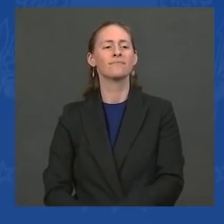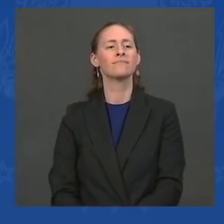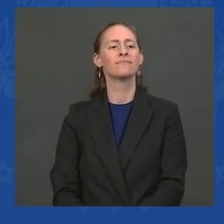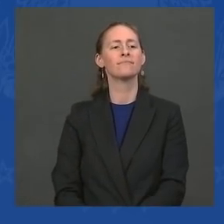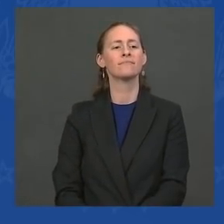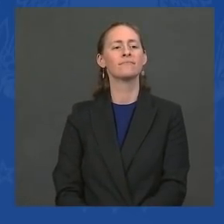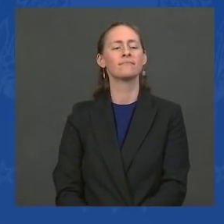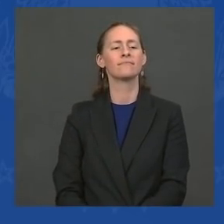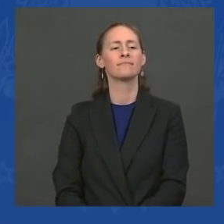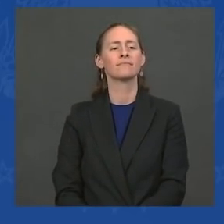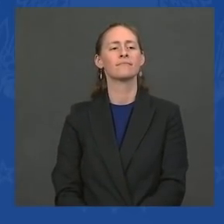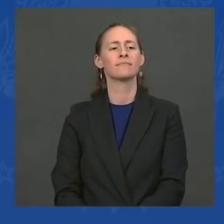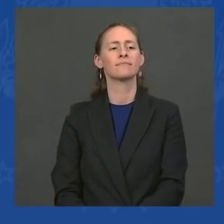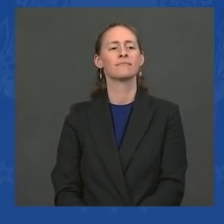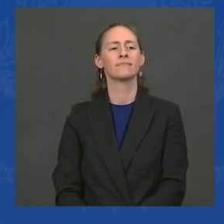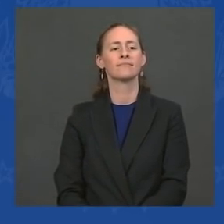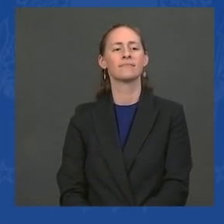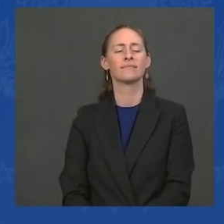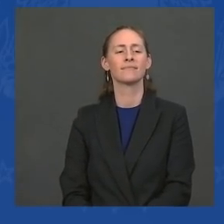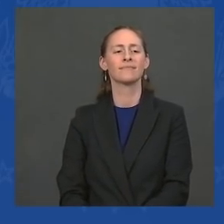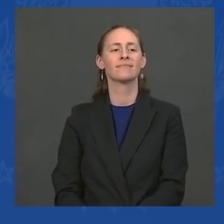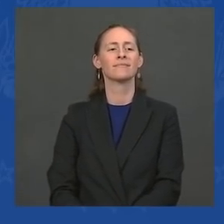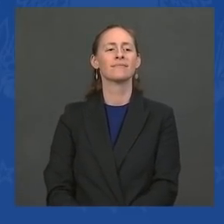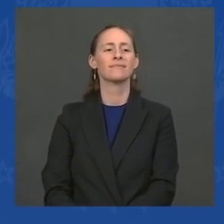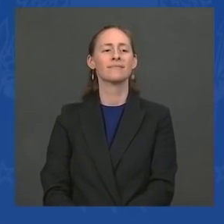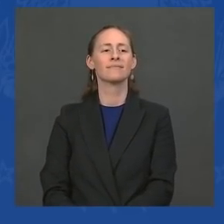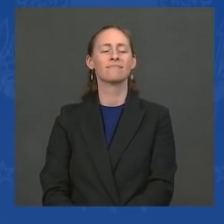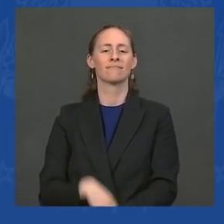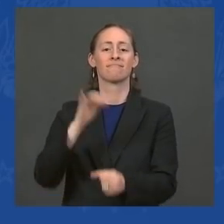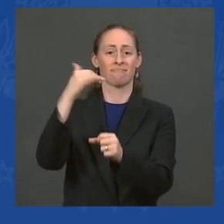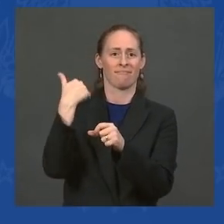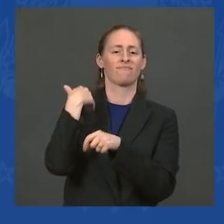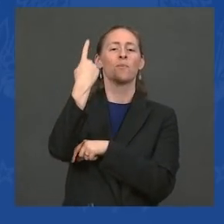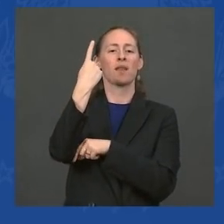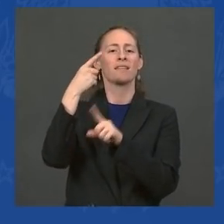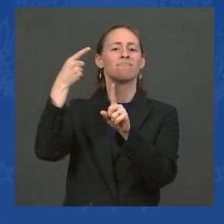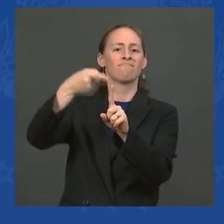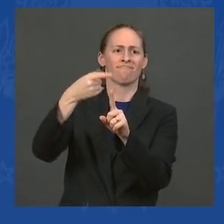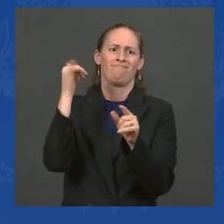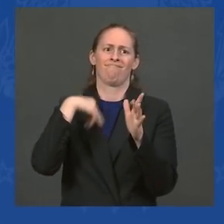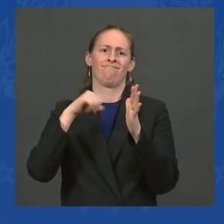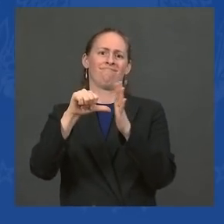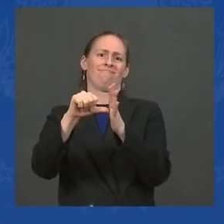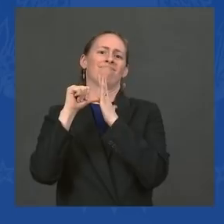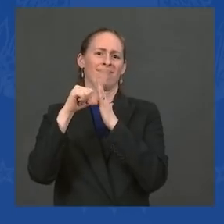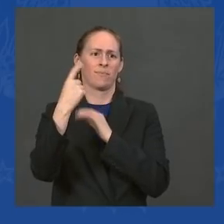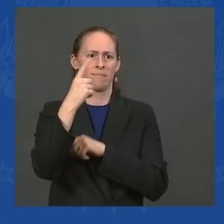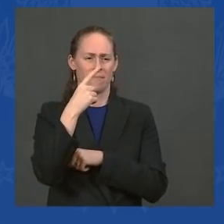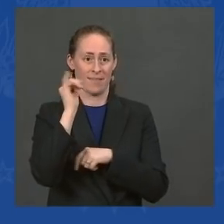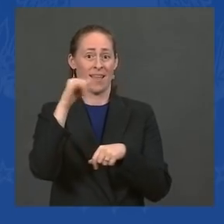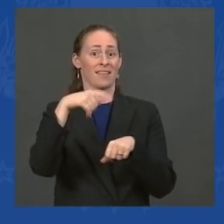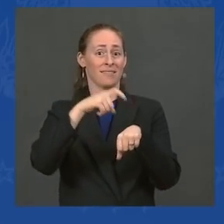And I was up on a ladder helping him paint the place he had just rented, and I -- this knock on the door,